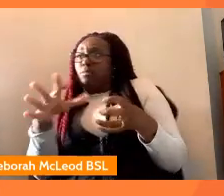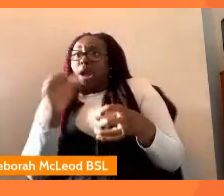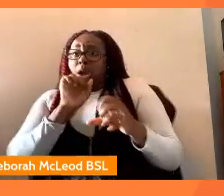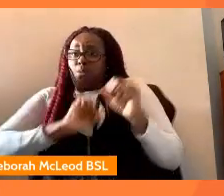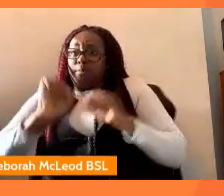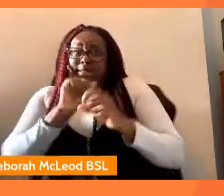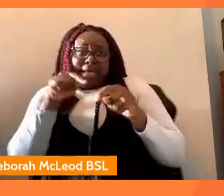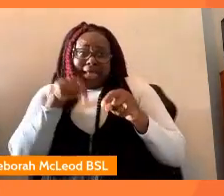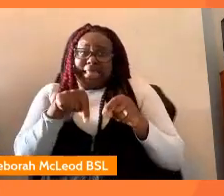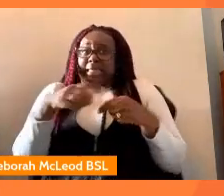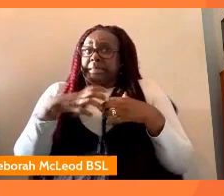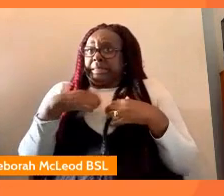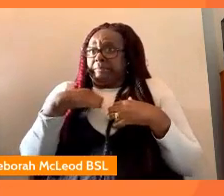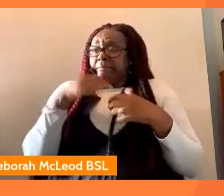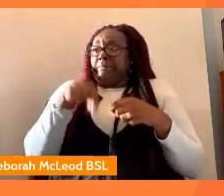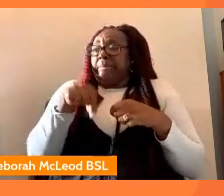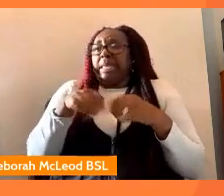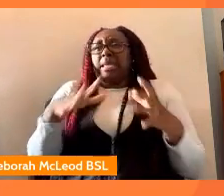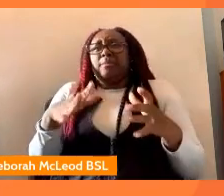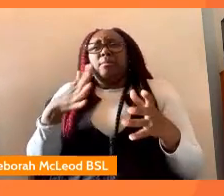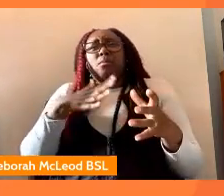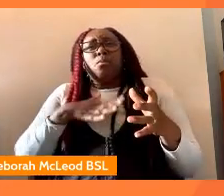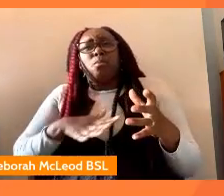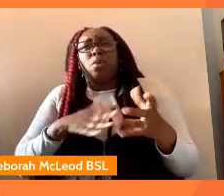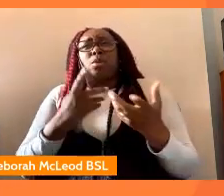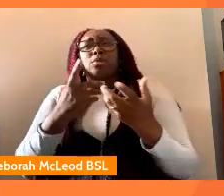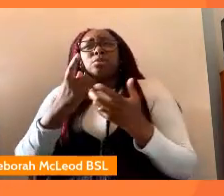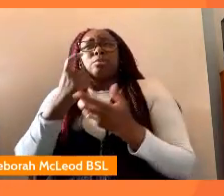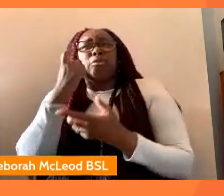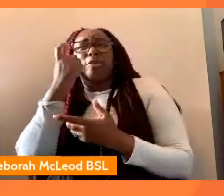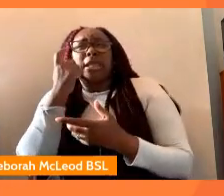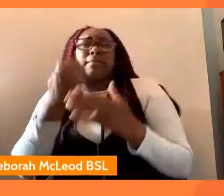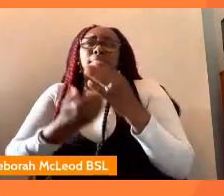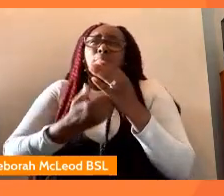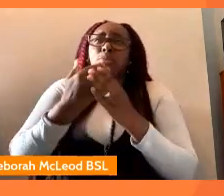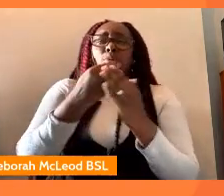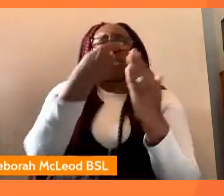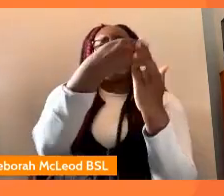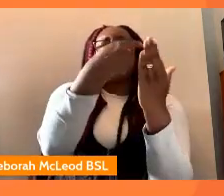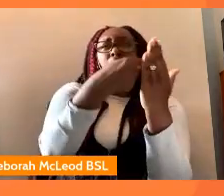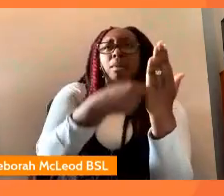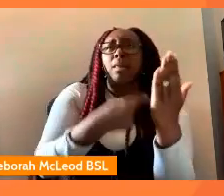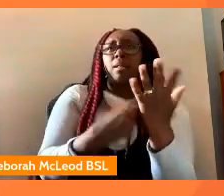I would like to see a rethink of the current models, of digital creativity.